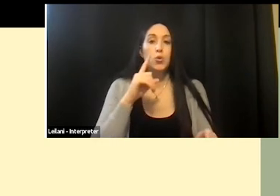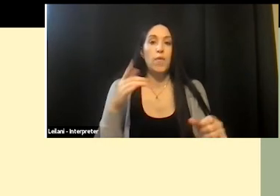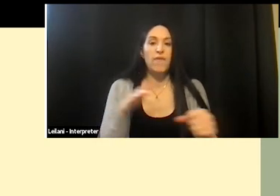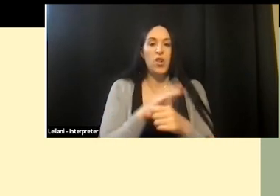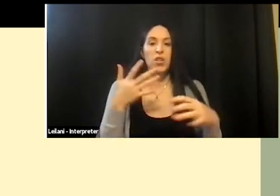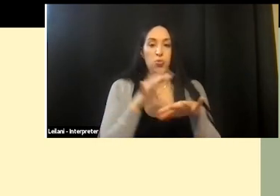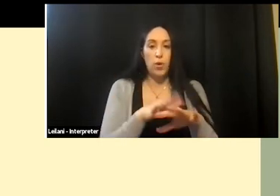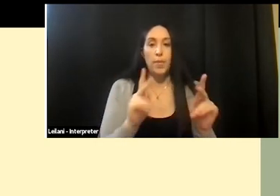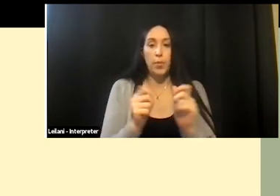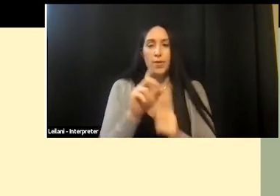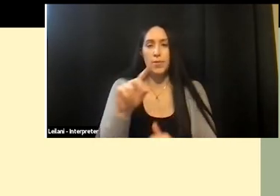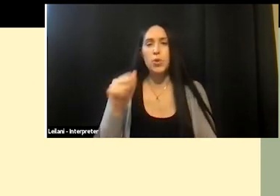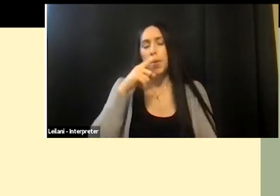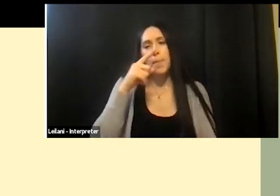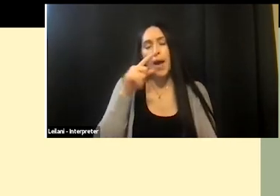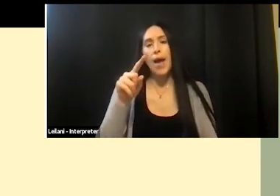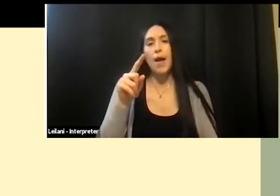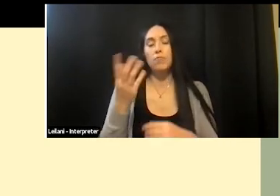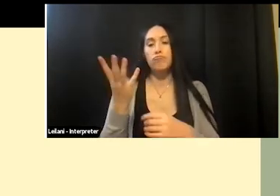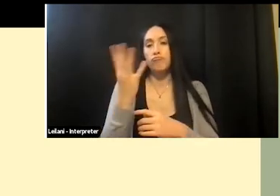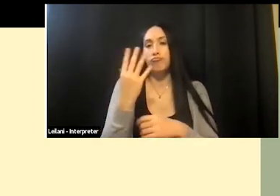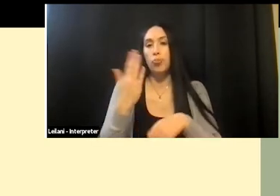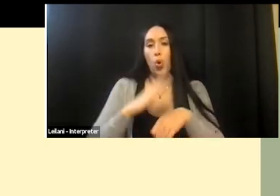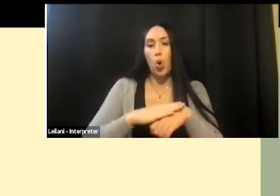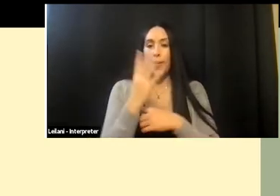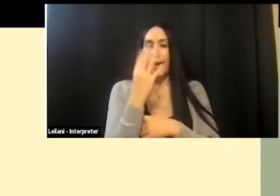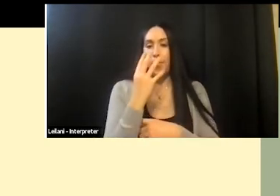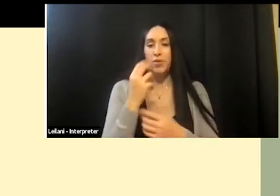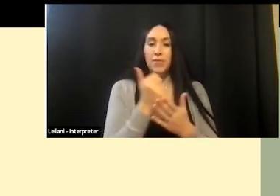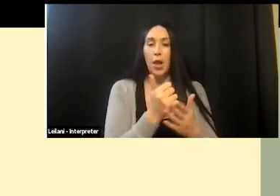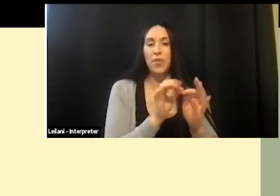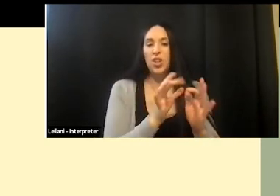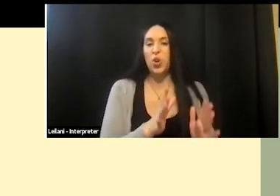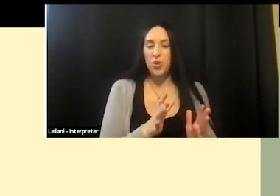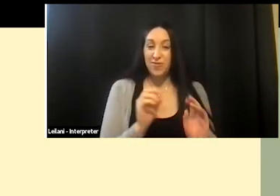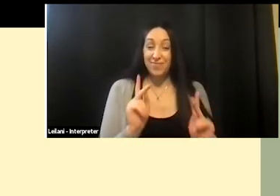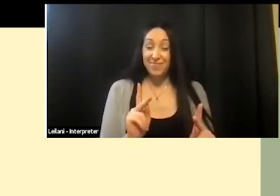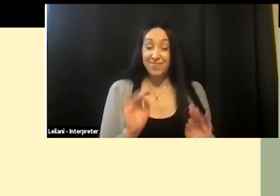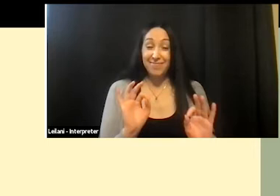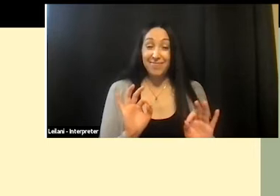so that the language interpreters... It's helpful for them, and I'll let you take over, welcome.